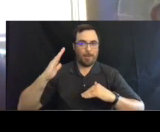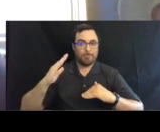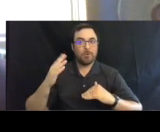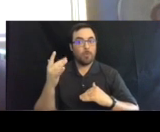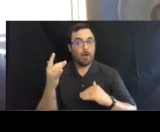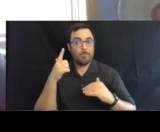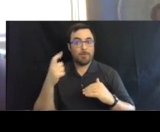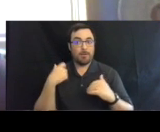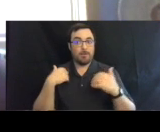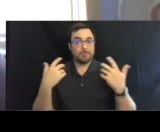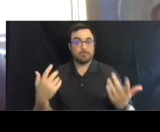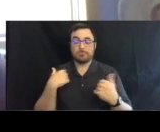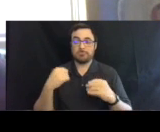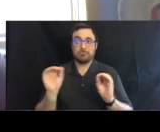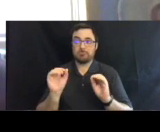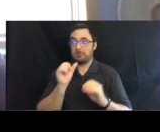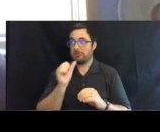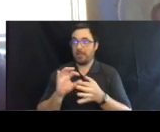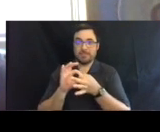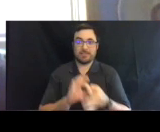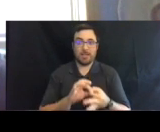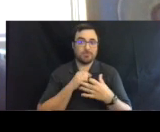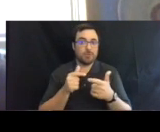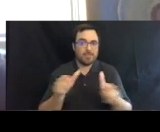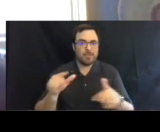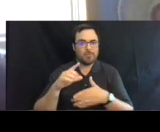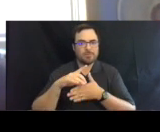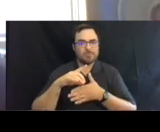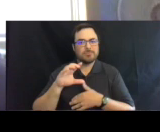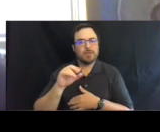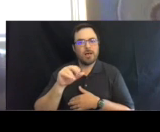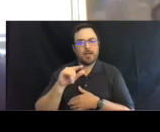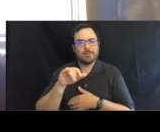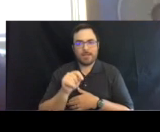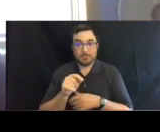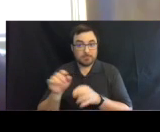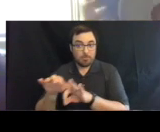a language context, but that doesn't mean it's not important.